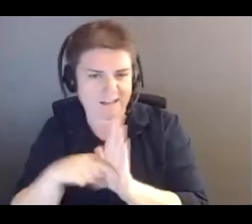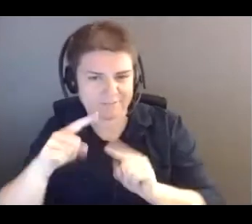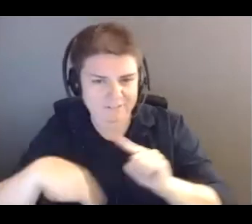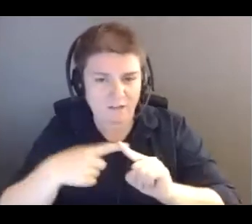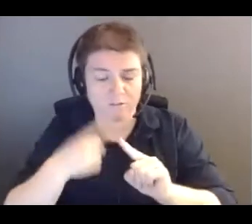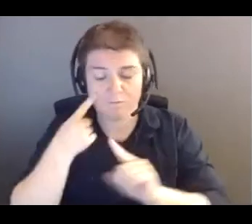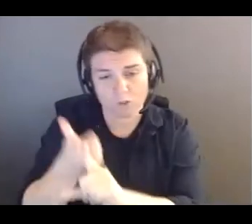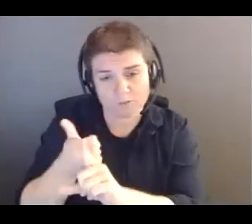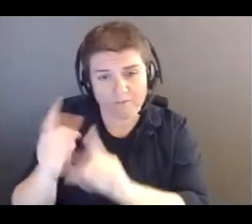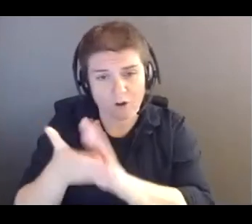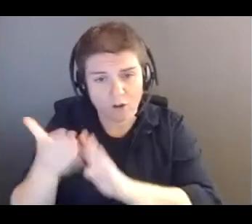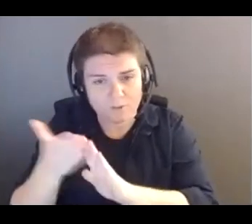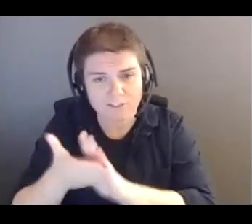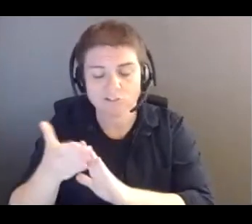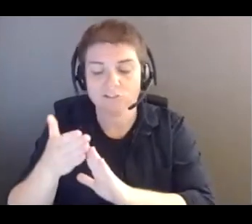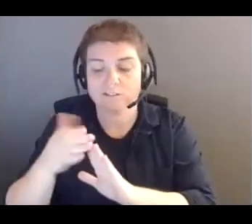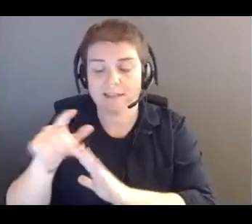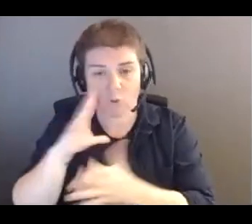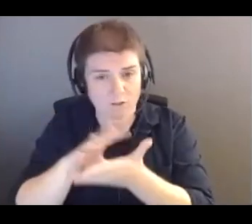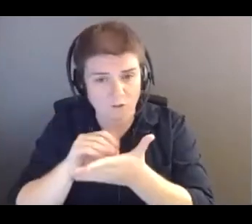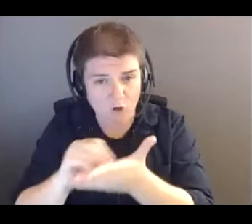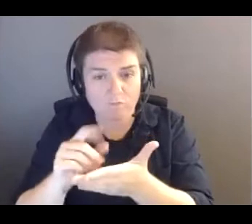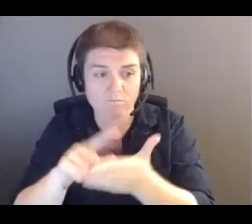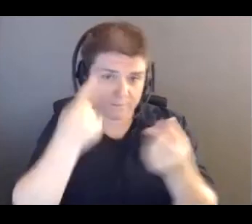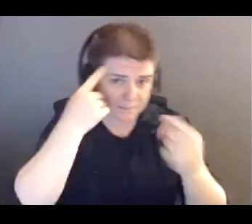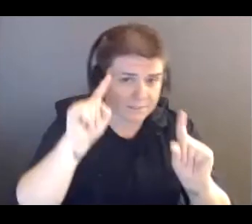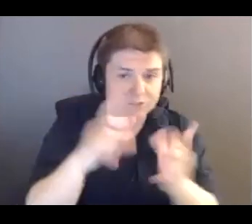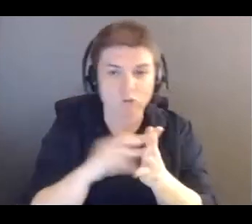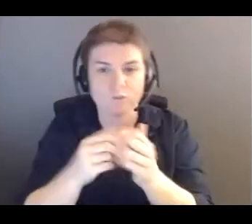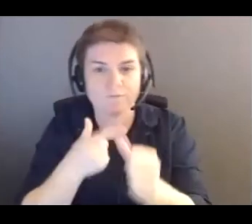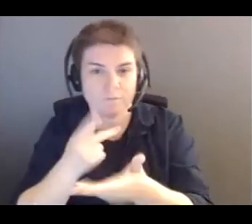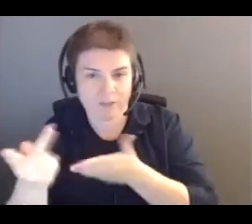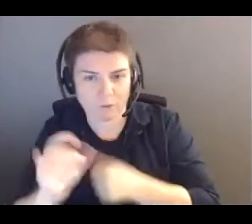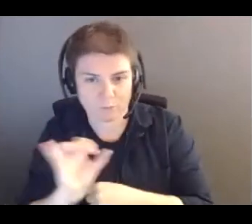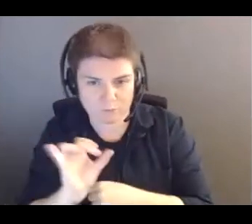whereby you can learn through not only success but also through failure. We value process